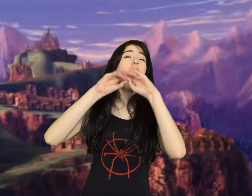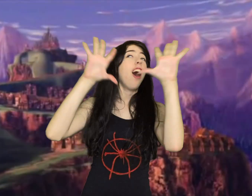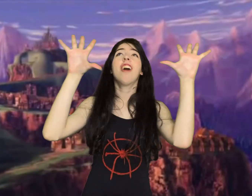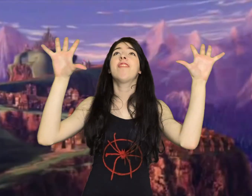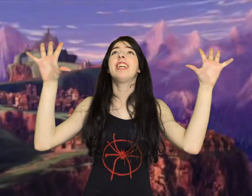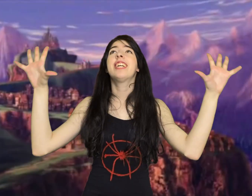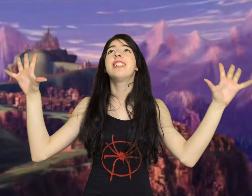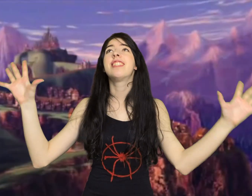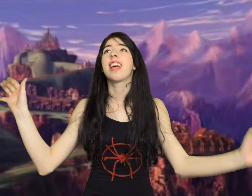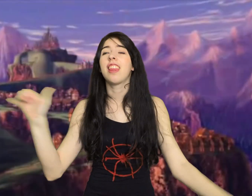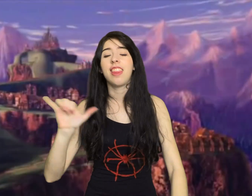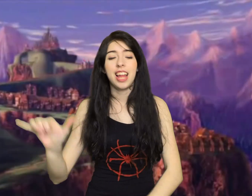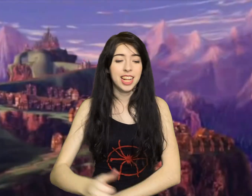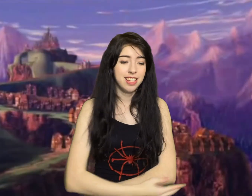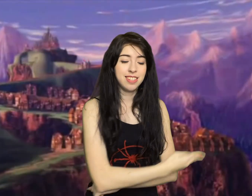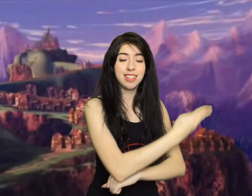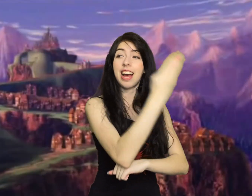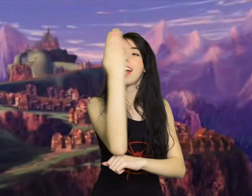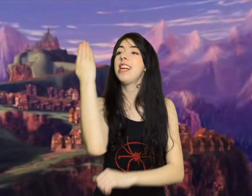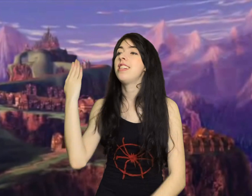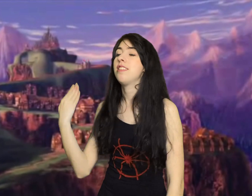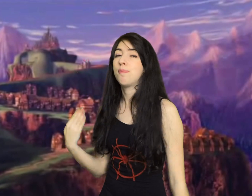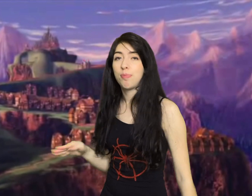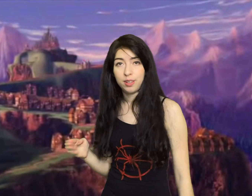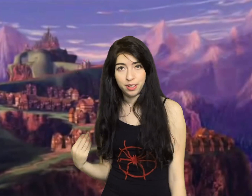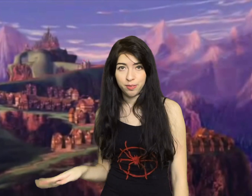OBVIOUS LIKE the SKY is BLUE